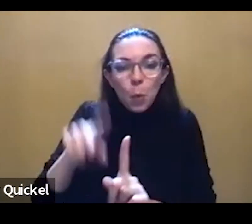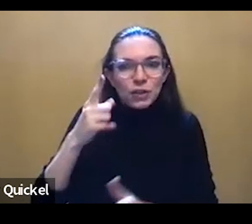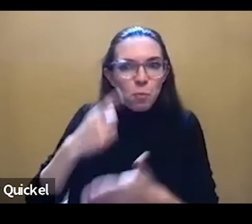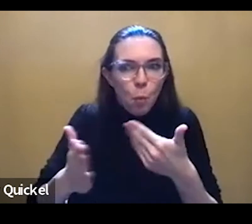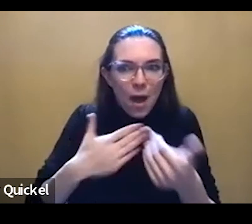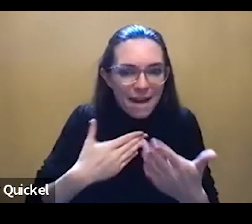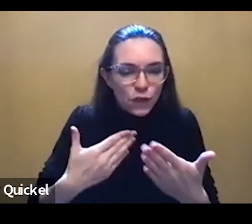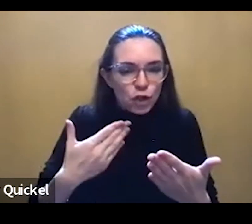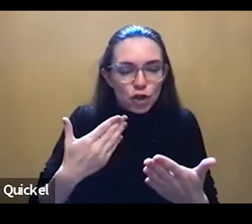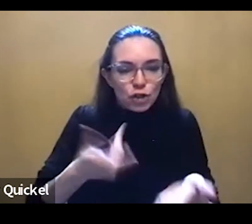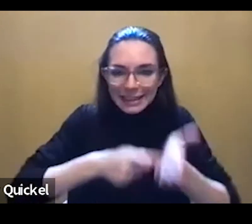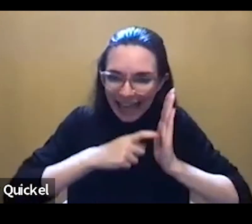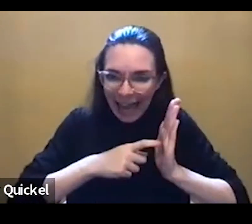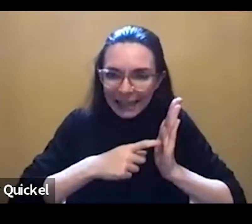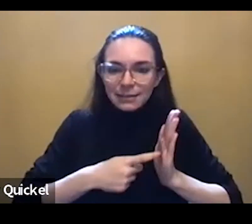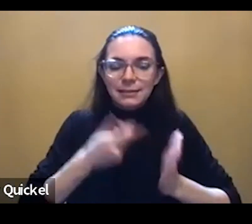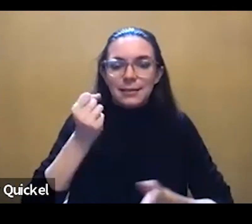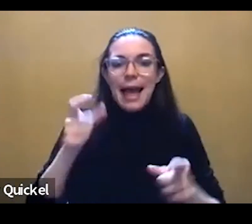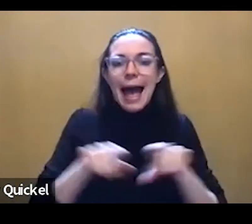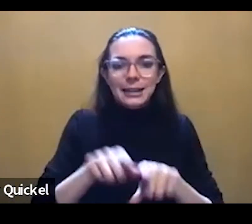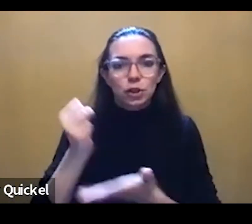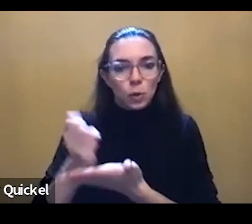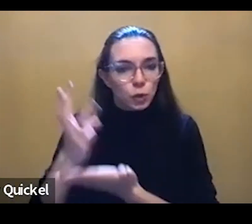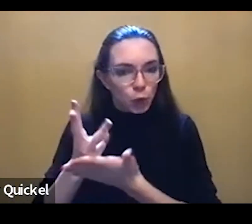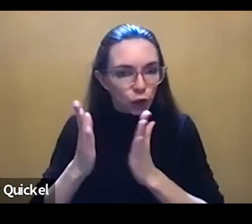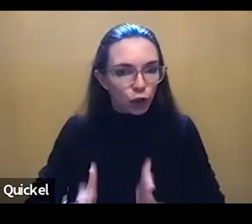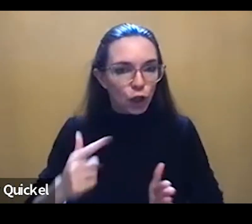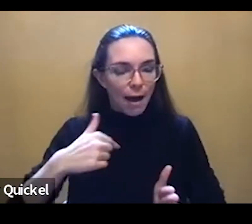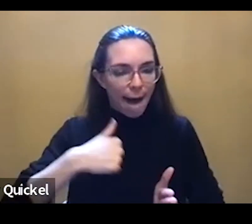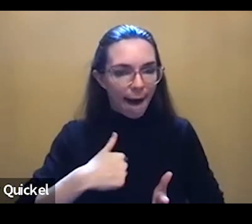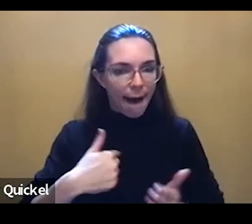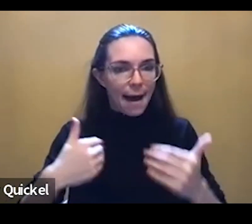takes. As a social worker, I